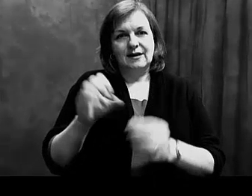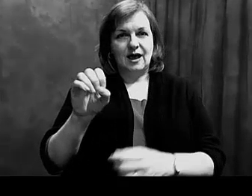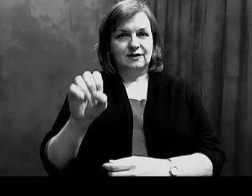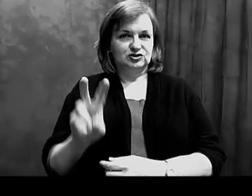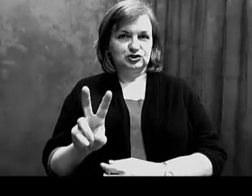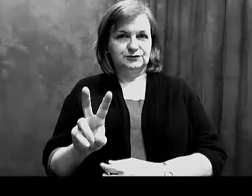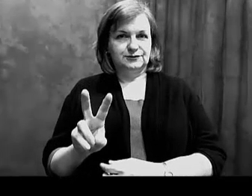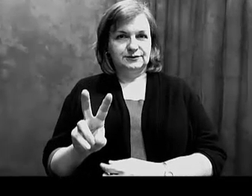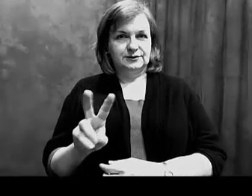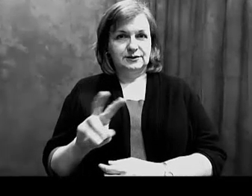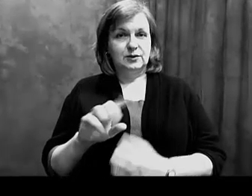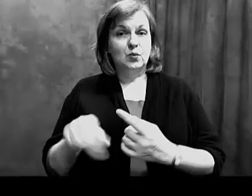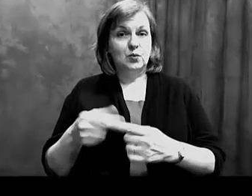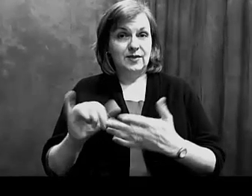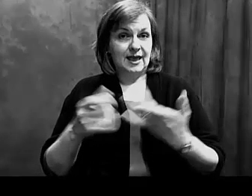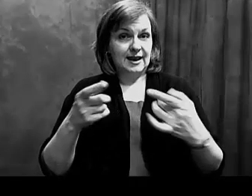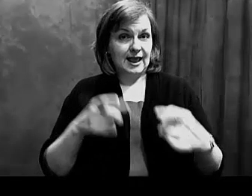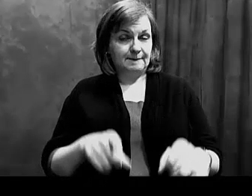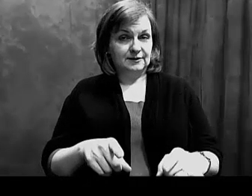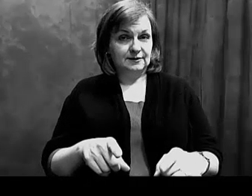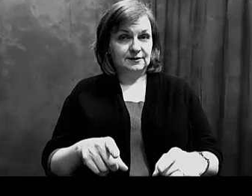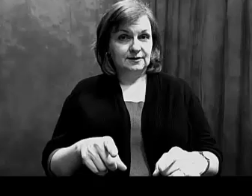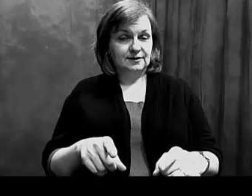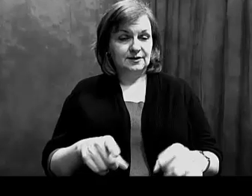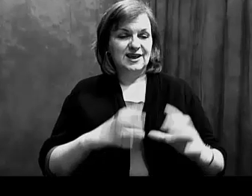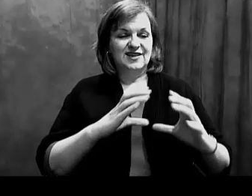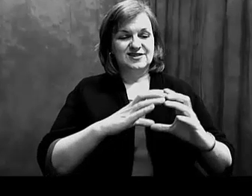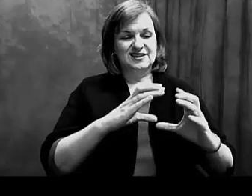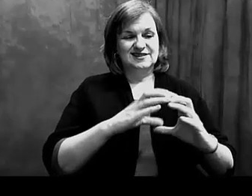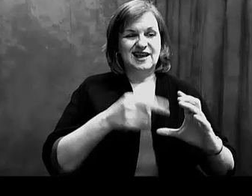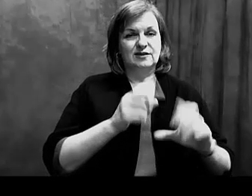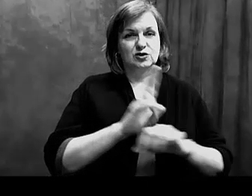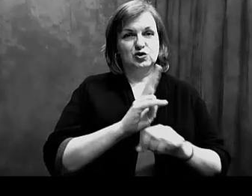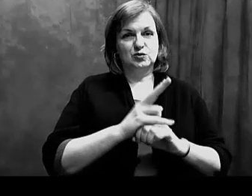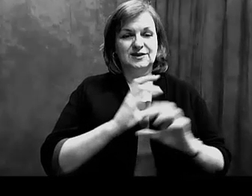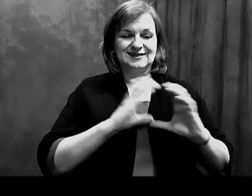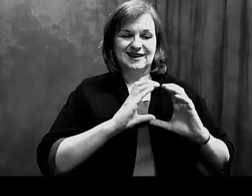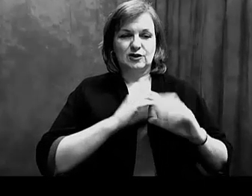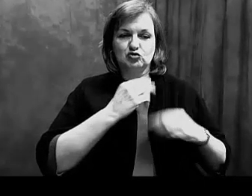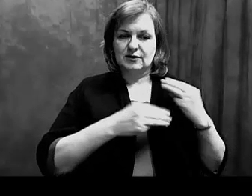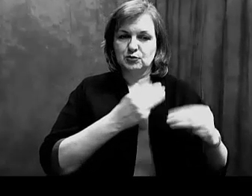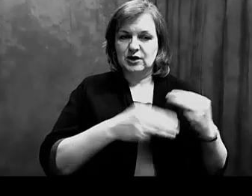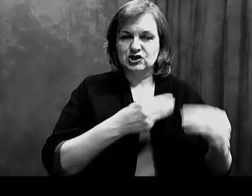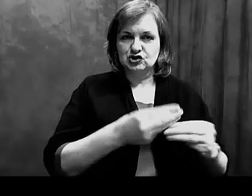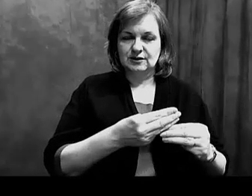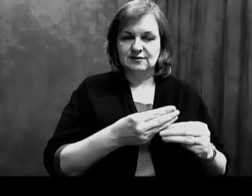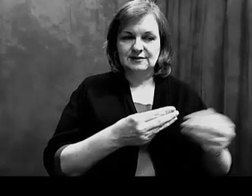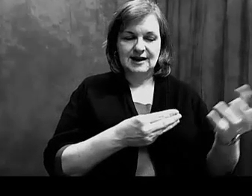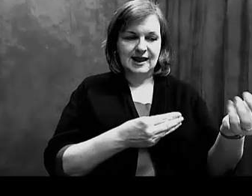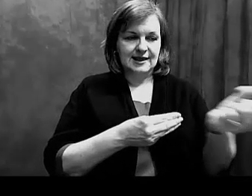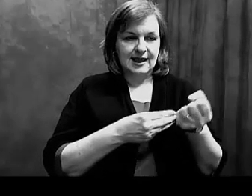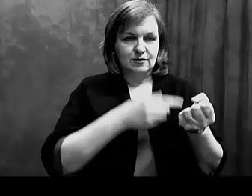when we do that your cells by cell respiration are going to be able to convert that